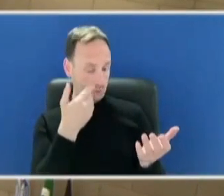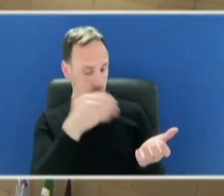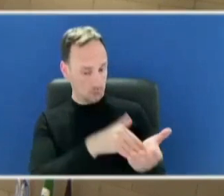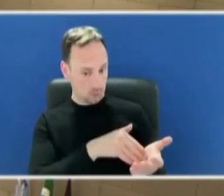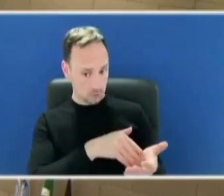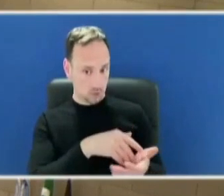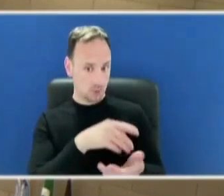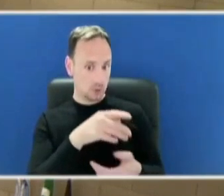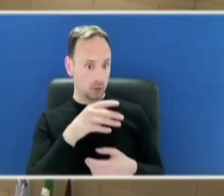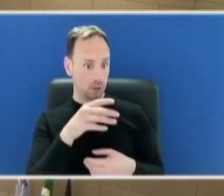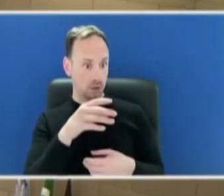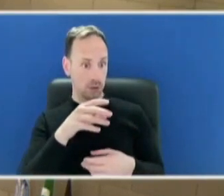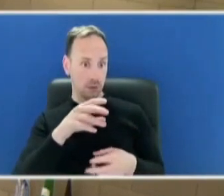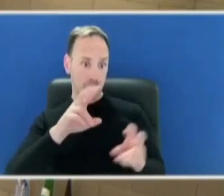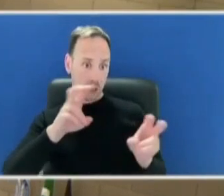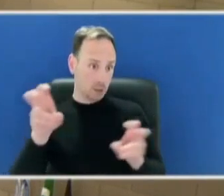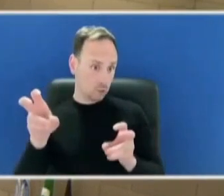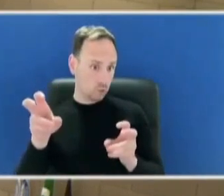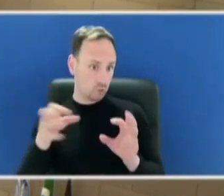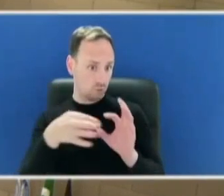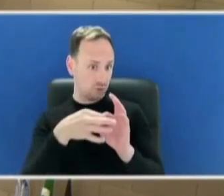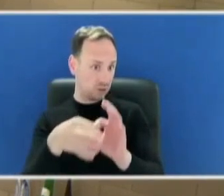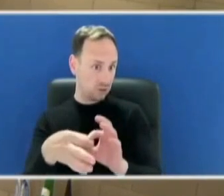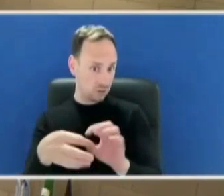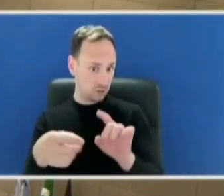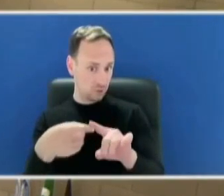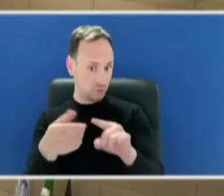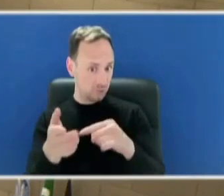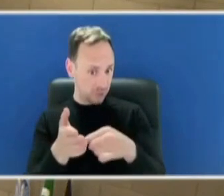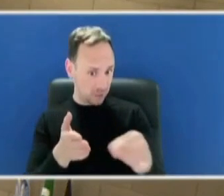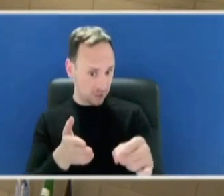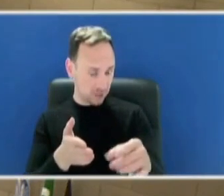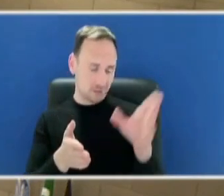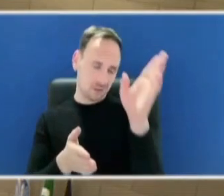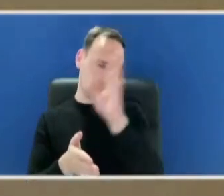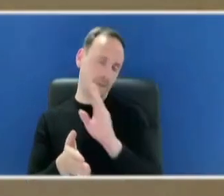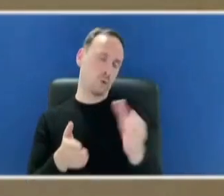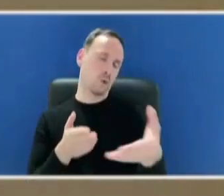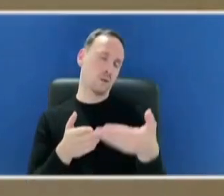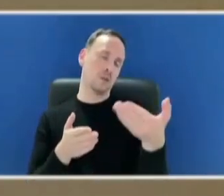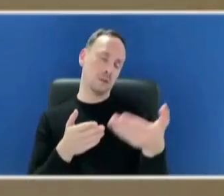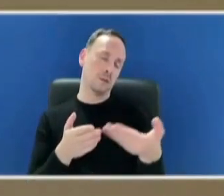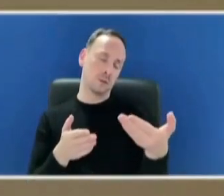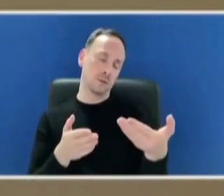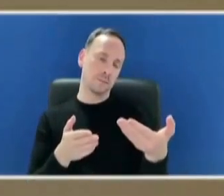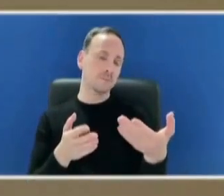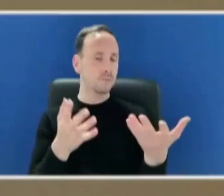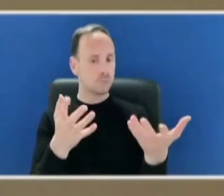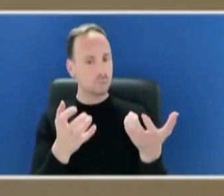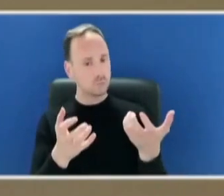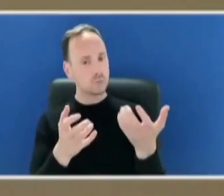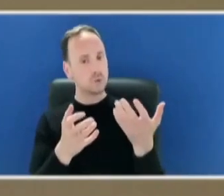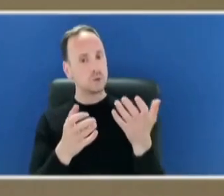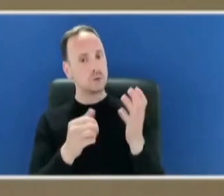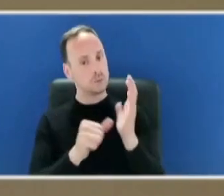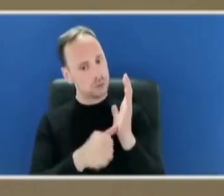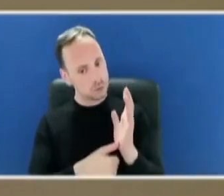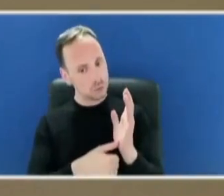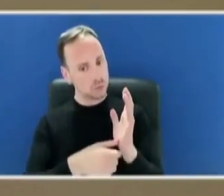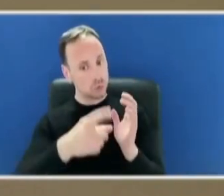they're never an easy vote, and I just want to reassure all of those that reached out that I didn't take any of your concerns lightly and I